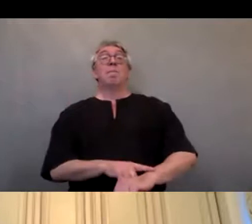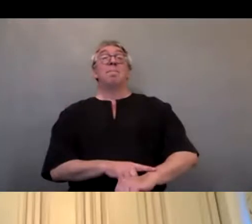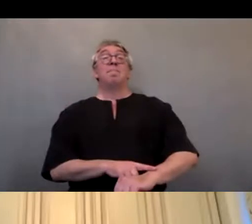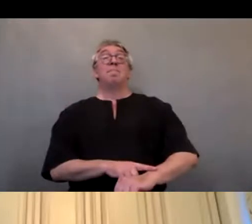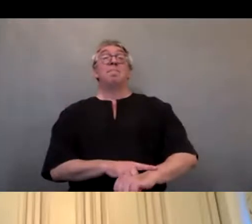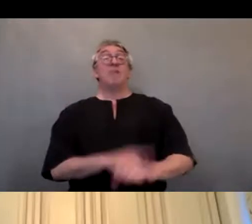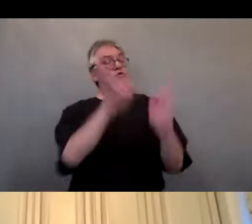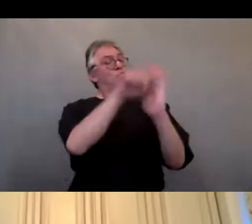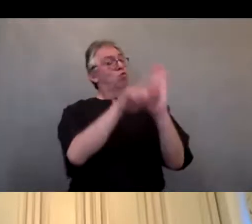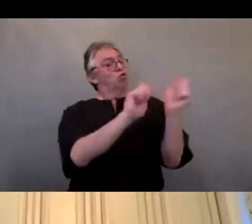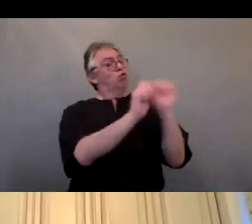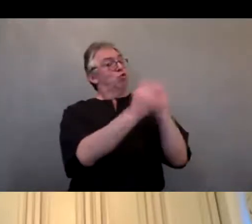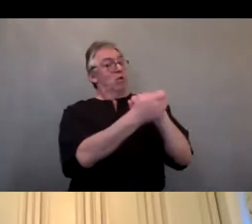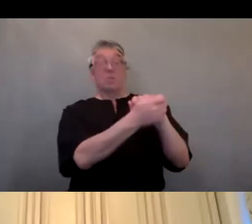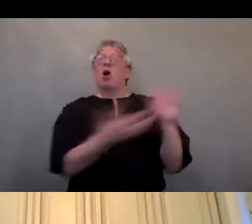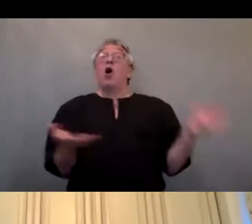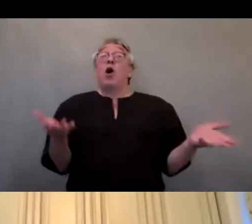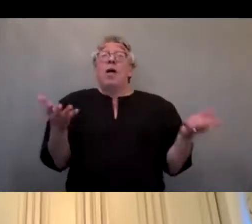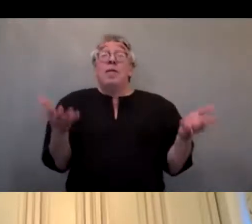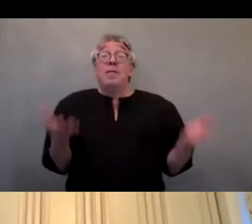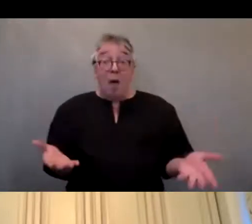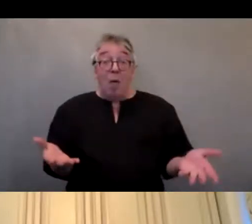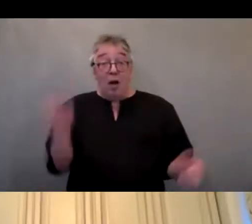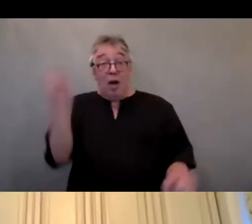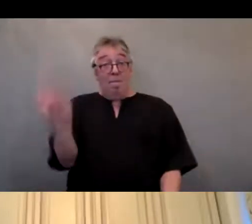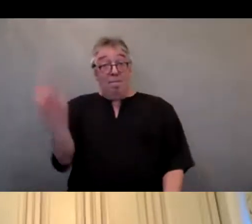if I approached them first time with these criteria I could have